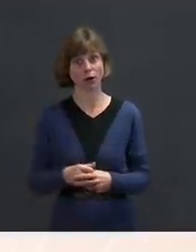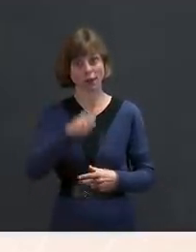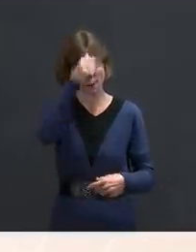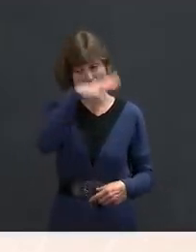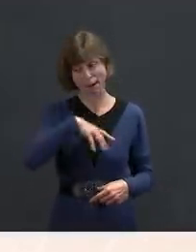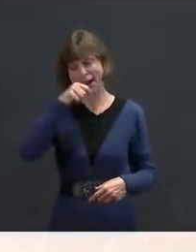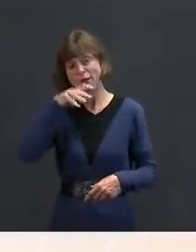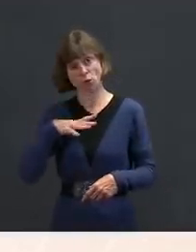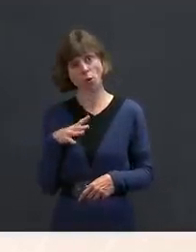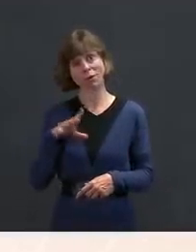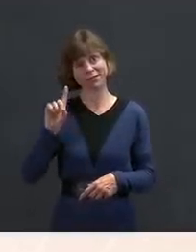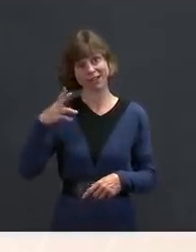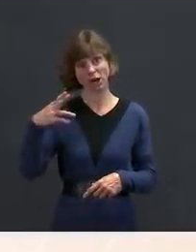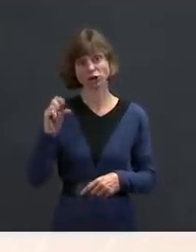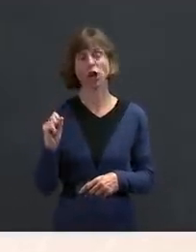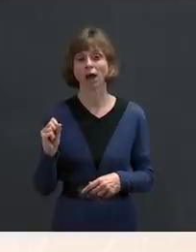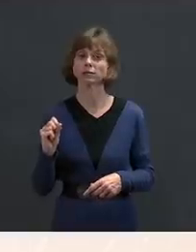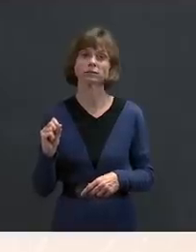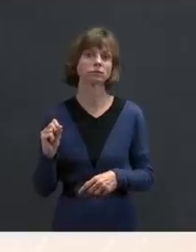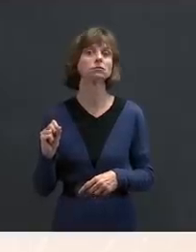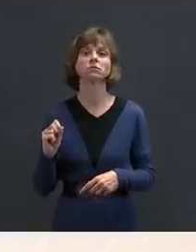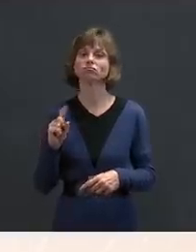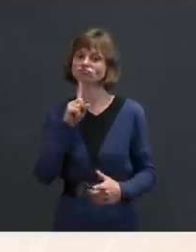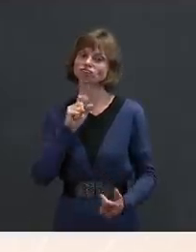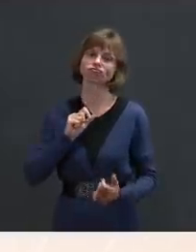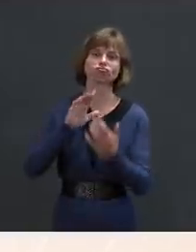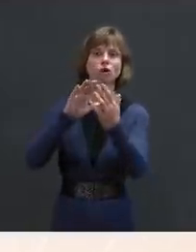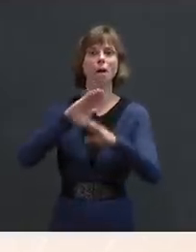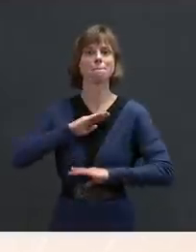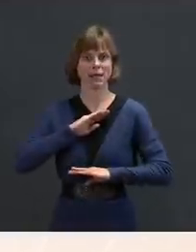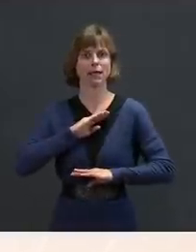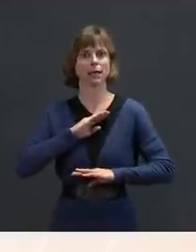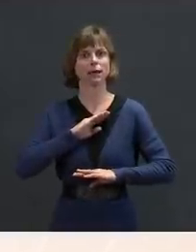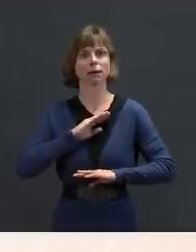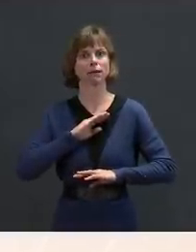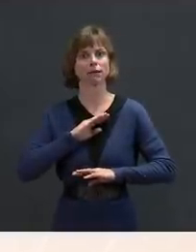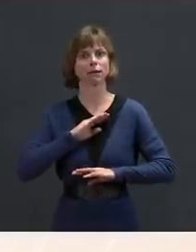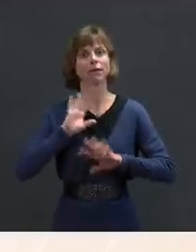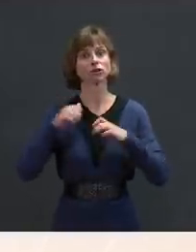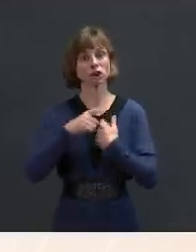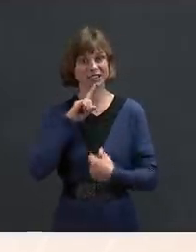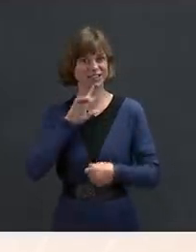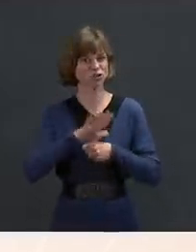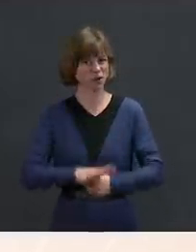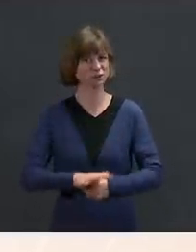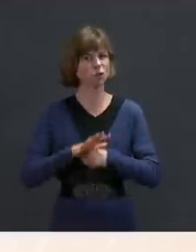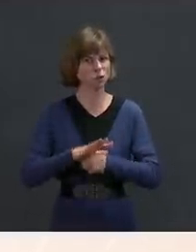Security are meeting that challenge. It is a stressful challenge, and we are --